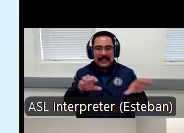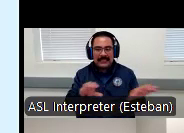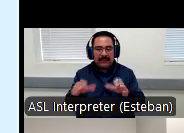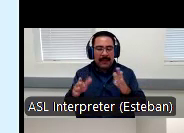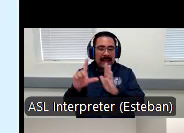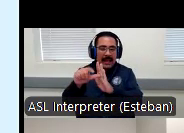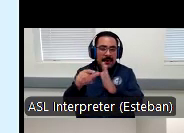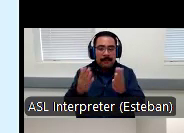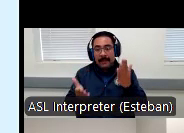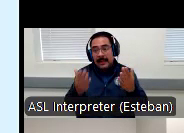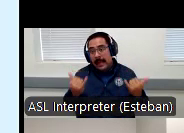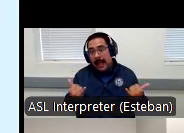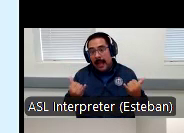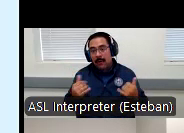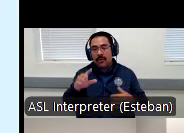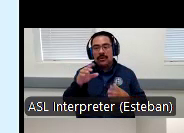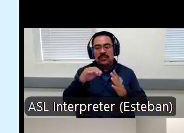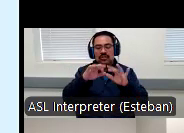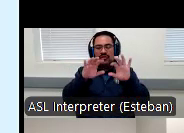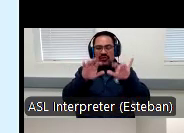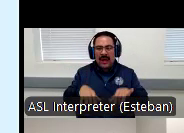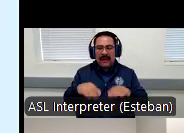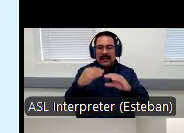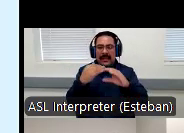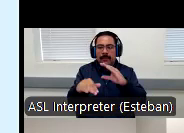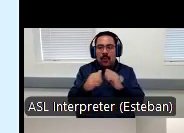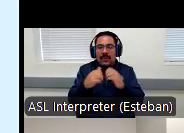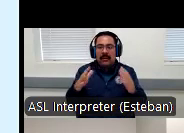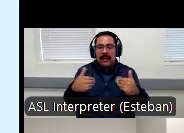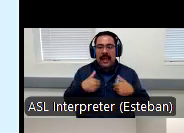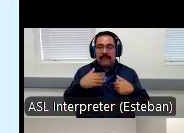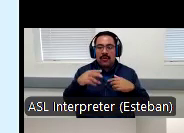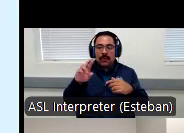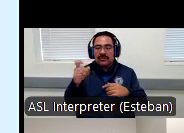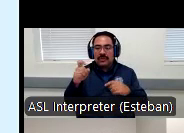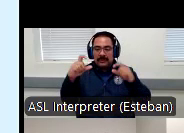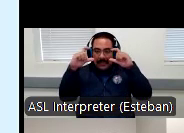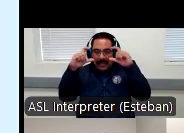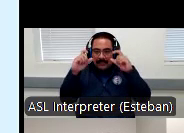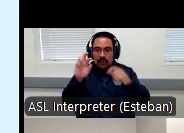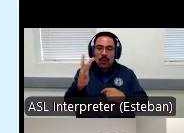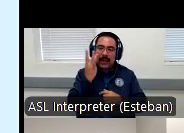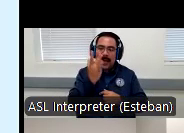maybe now--draft an email without having your prescription glasses or contacts on. And you may